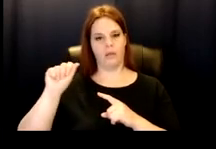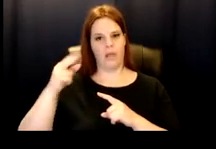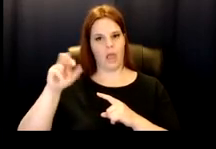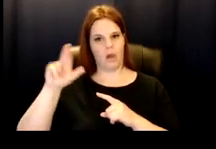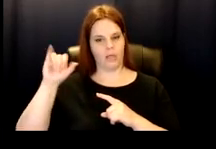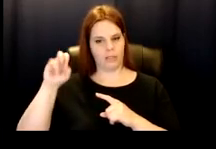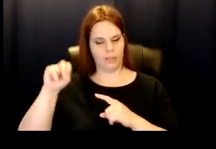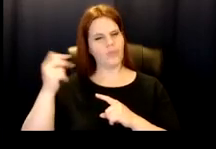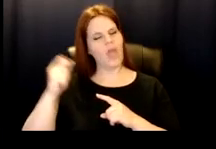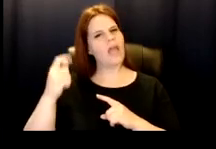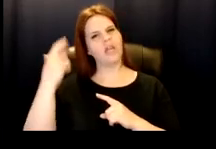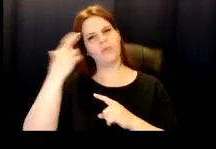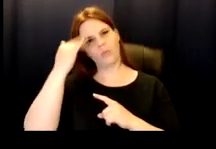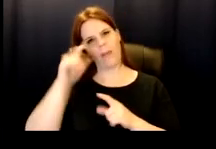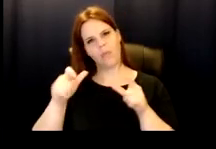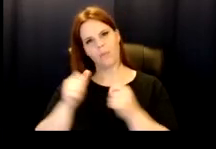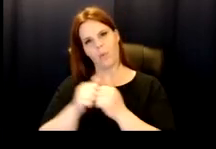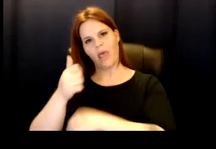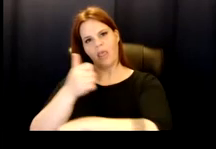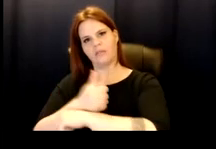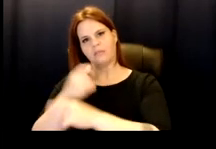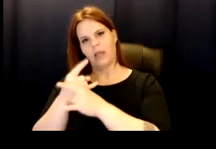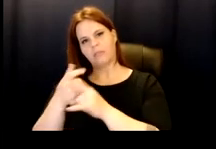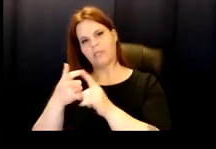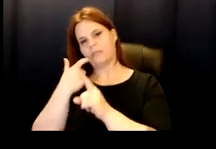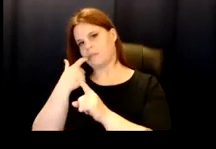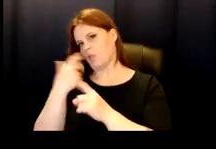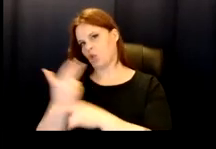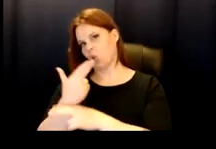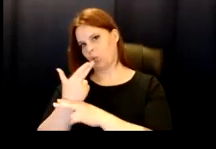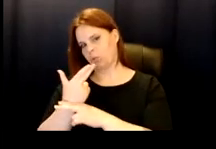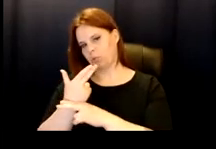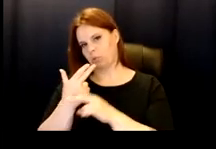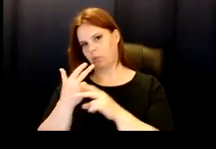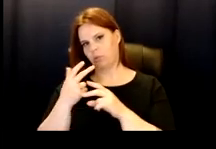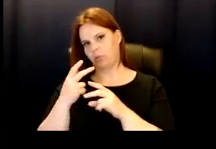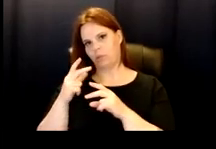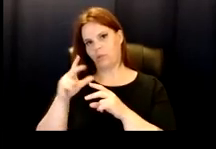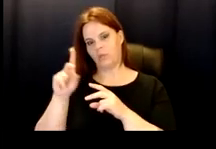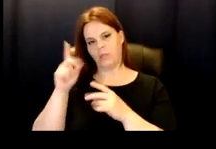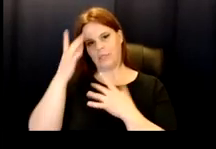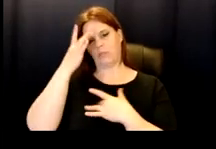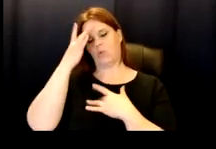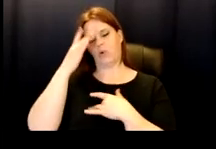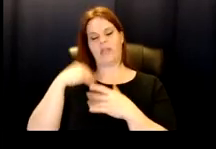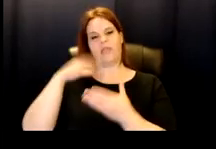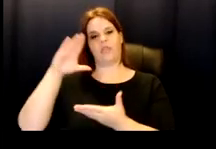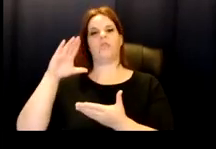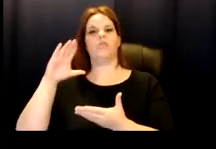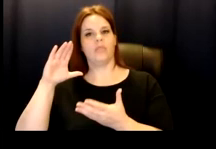with substance abuse disorders have the lowest merit rate and the highest rates of firing?